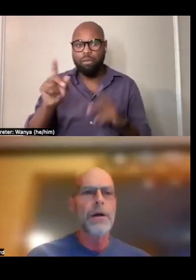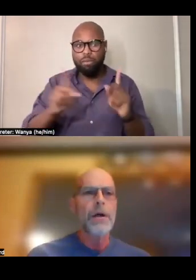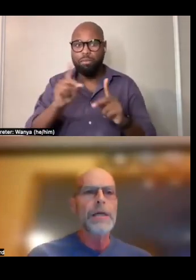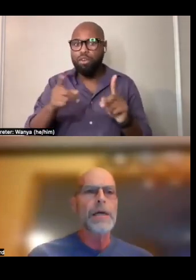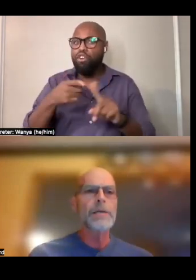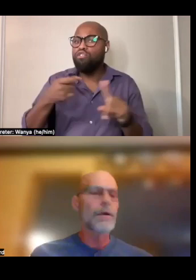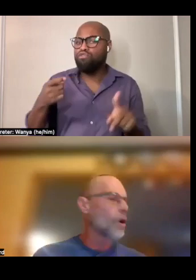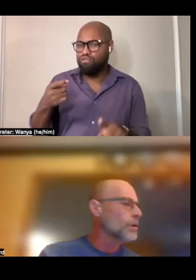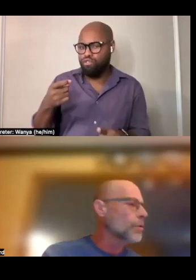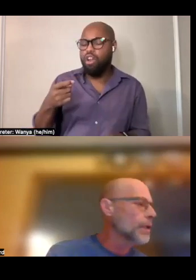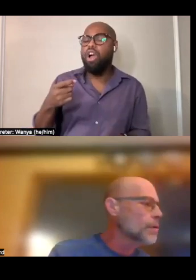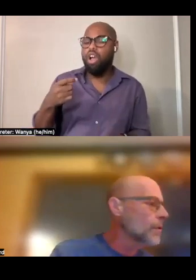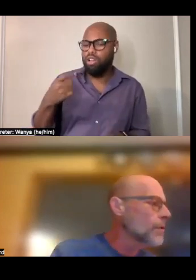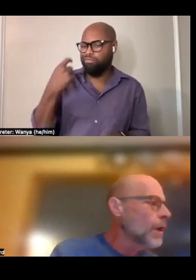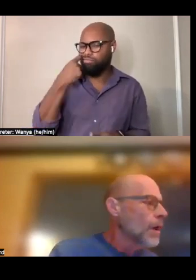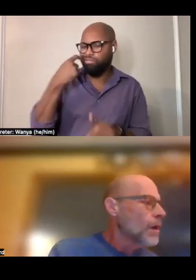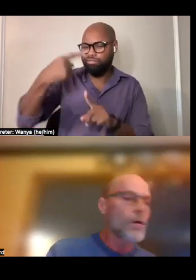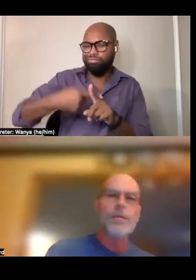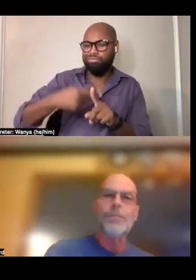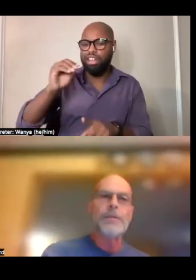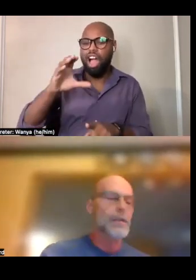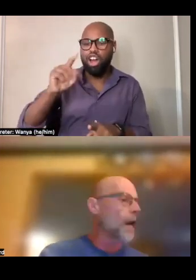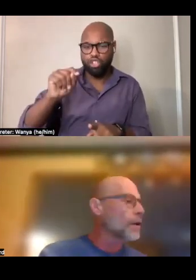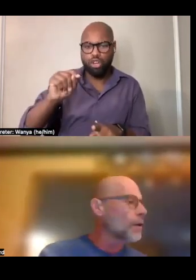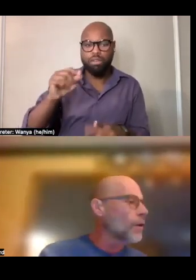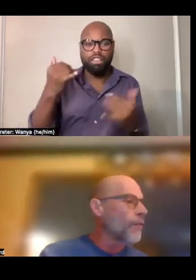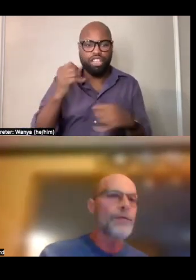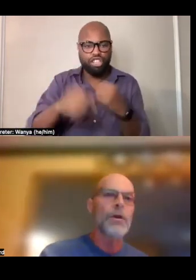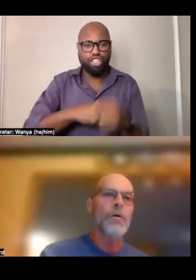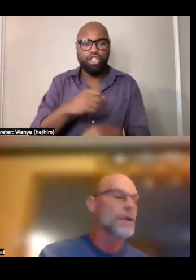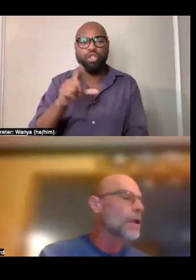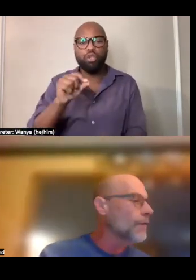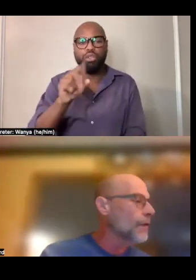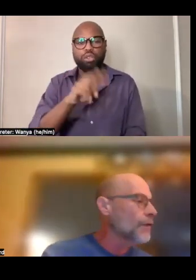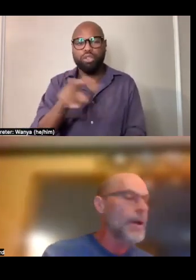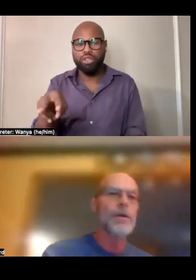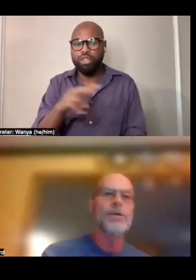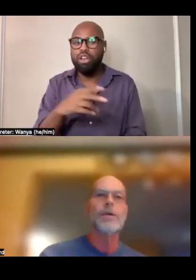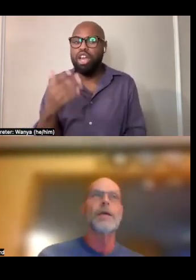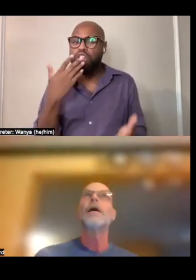Yes, October '22 it's got a good overview and a ton of information.